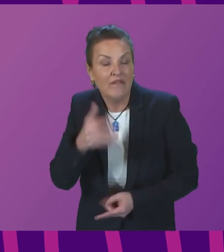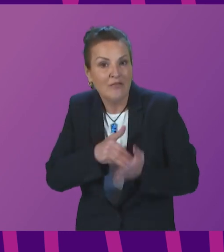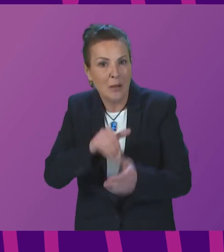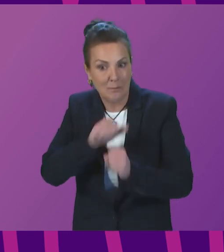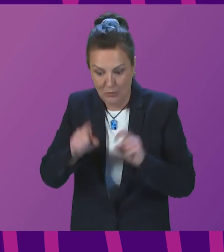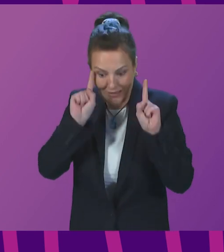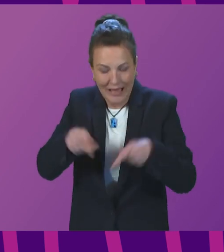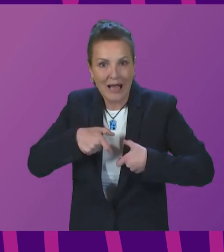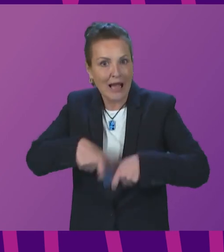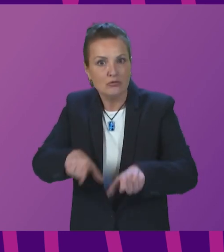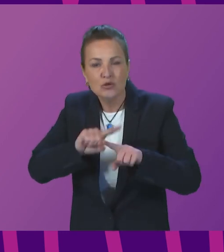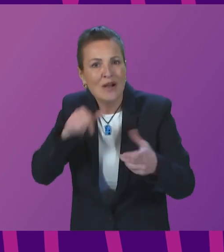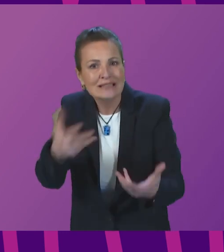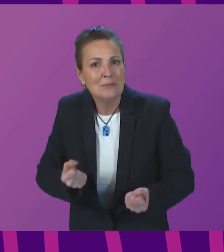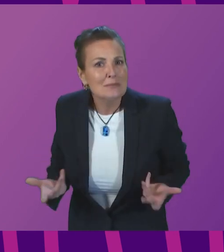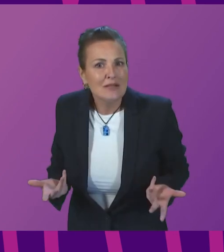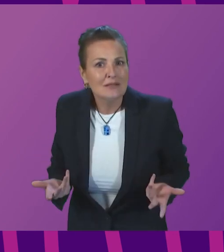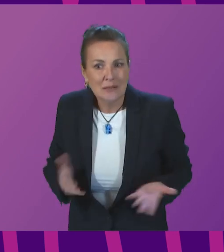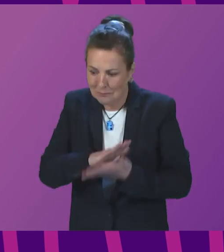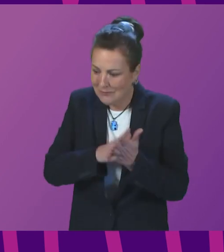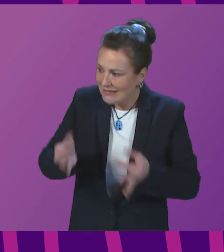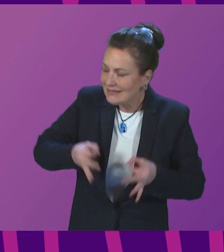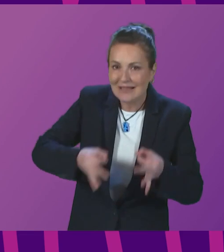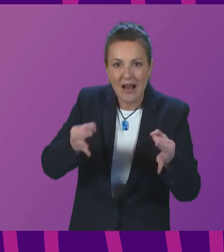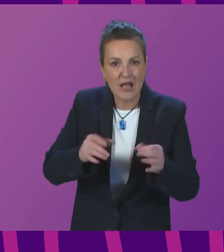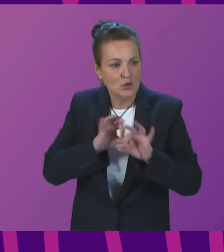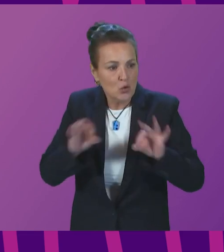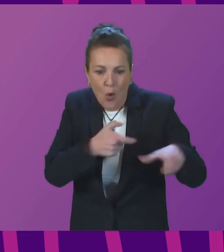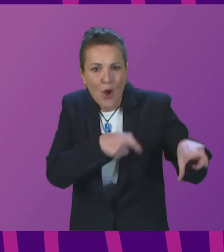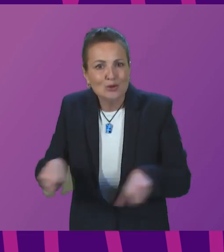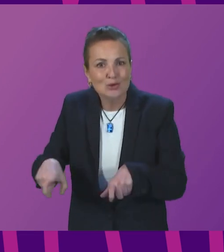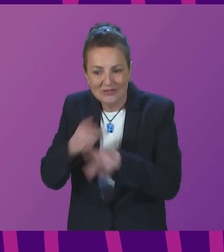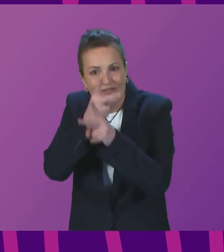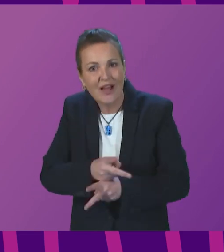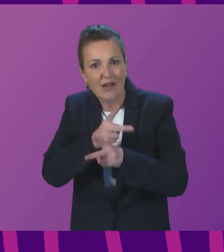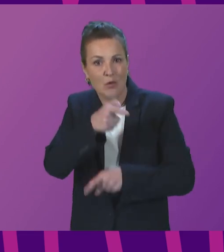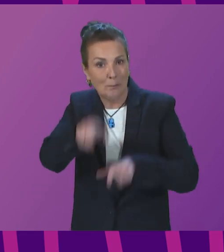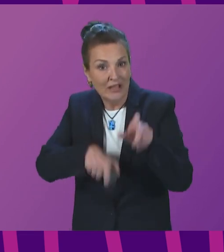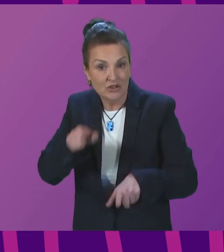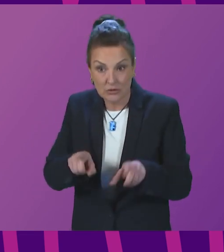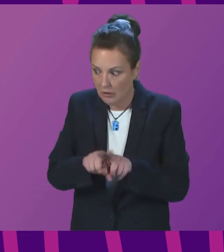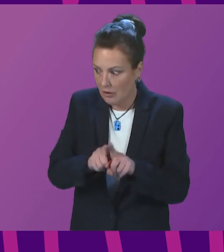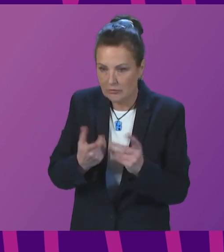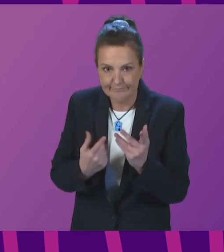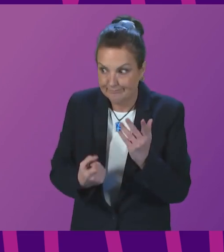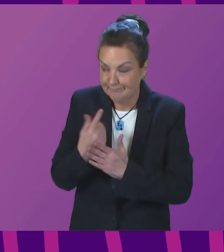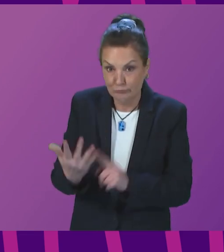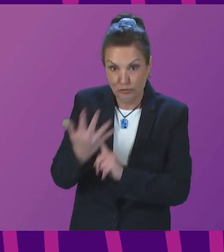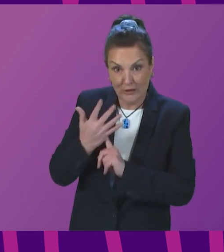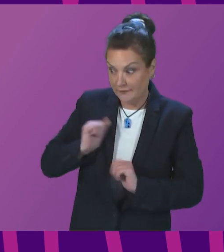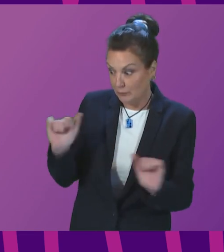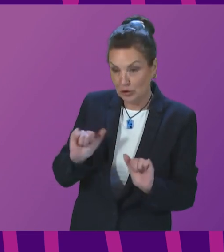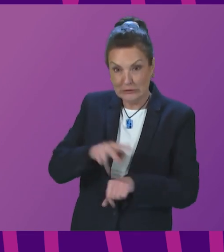That is unsustainable and unacceptable; it means delays and a lack of continuity of care